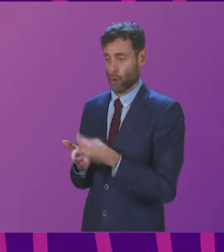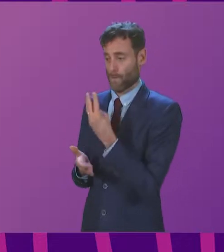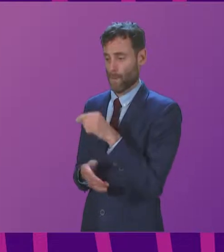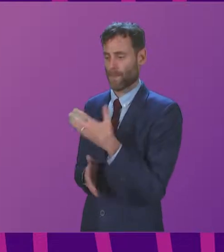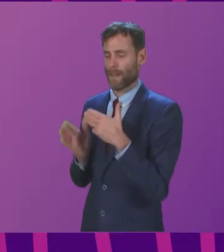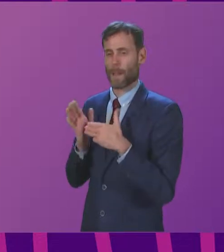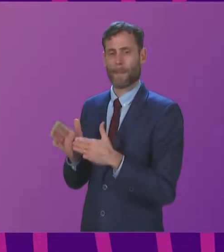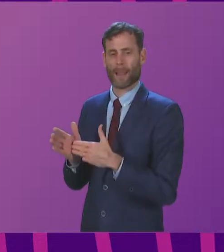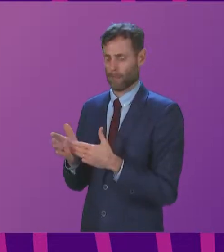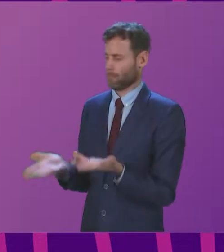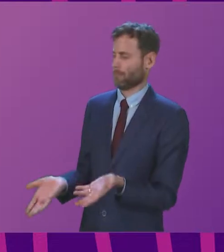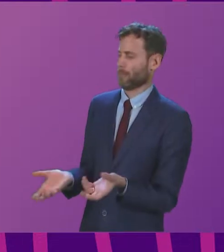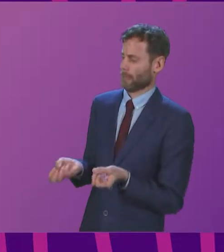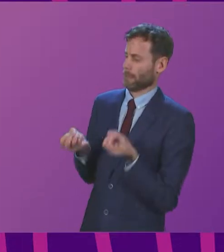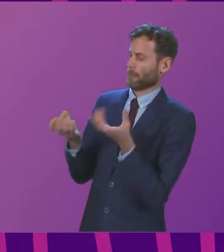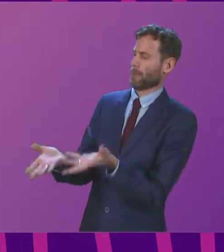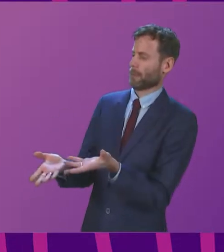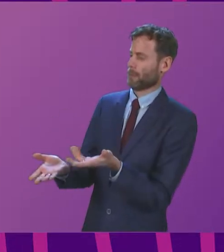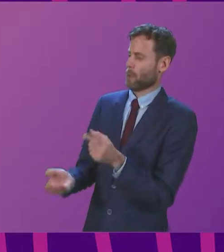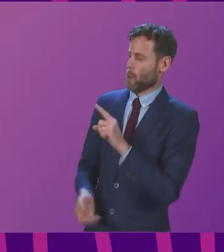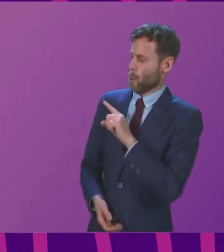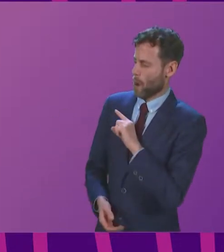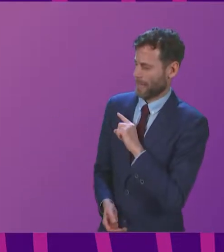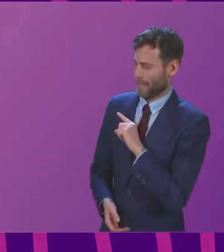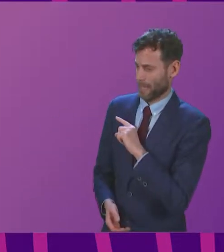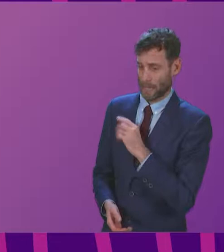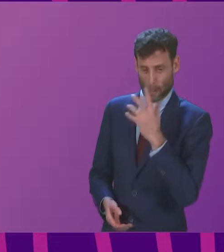When exactly will Scotland’s app display booster vaccination status?